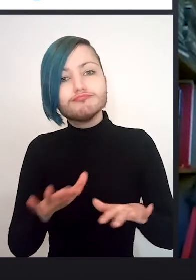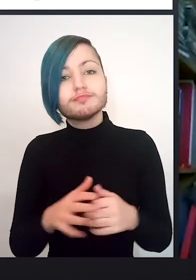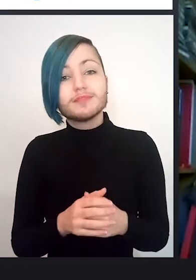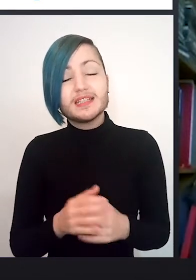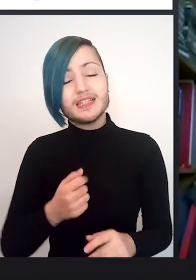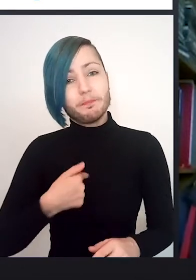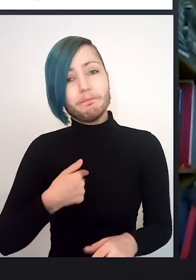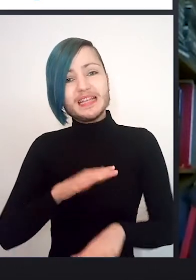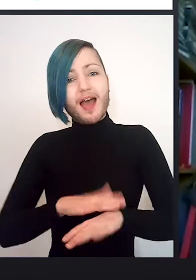Yeah, exactly.